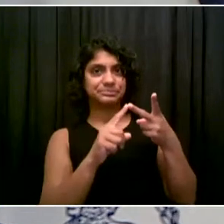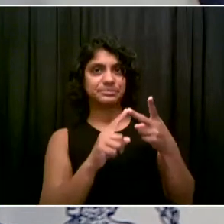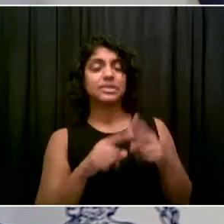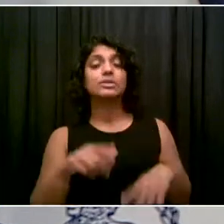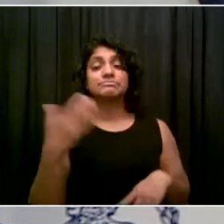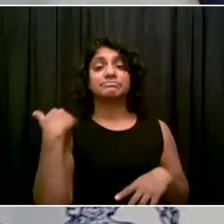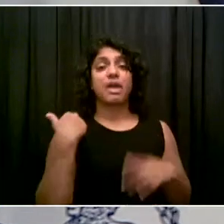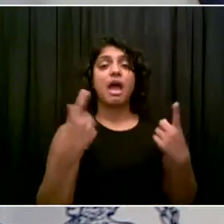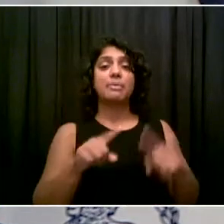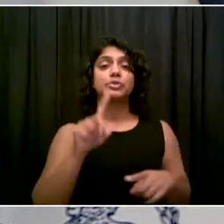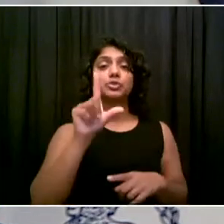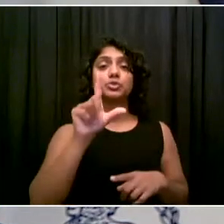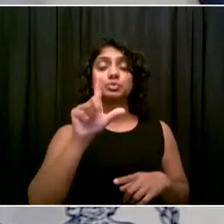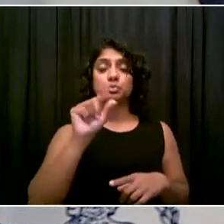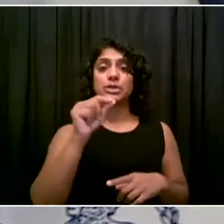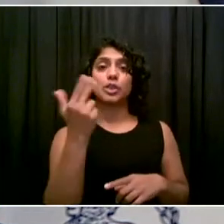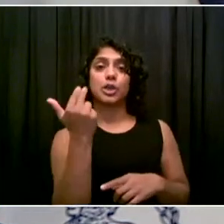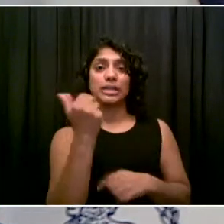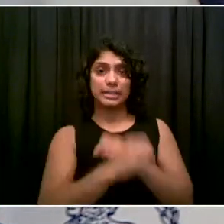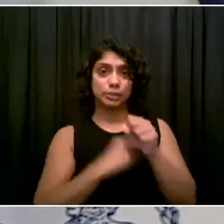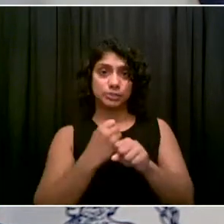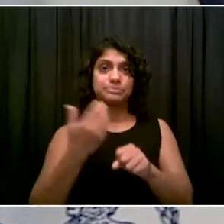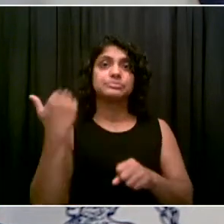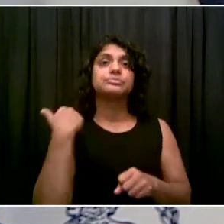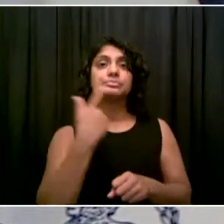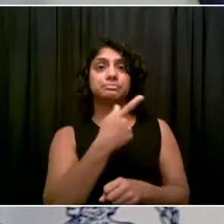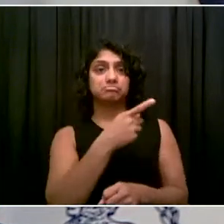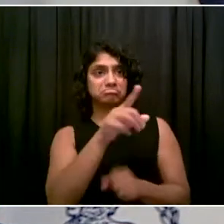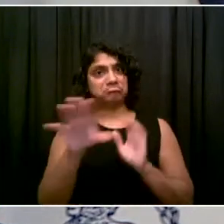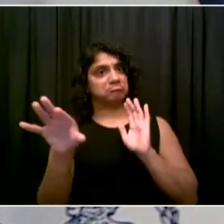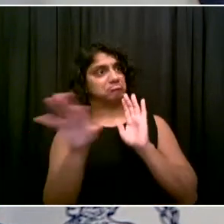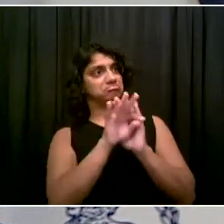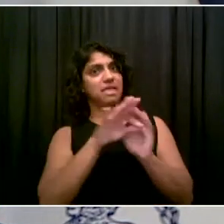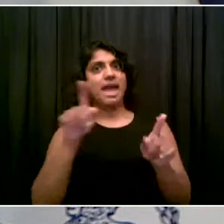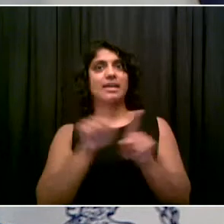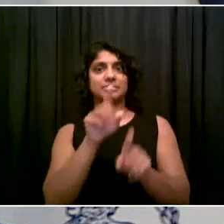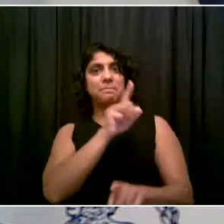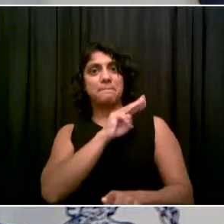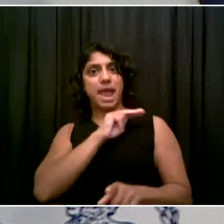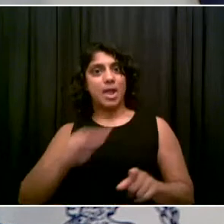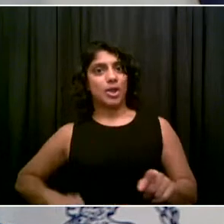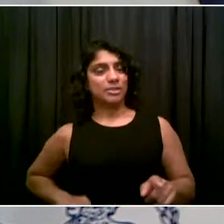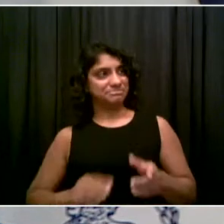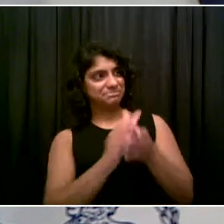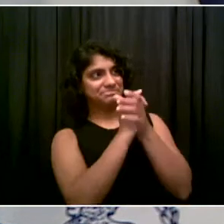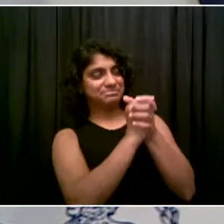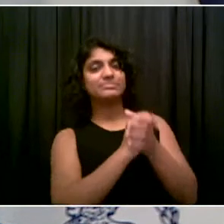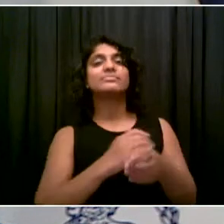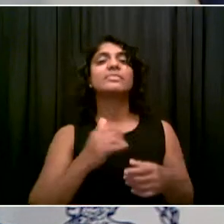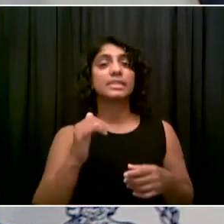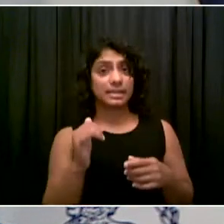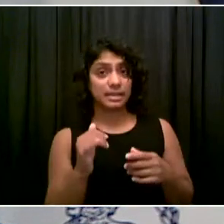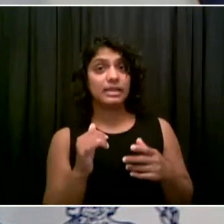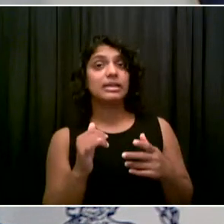I WAND TETO ASK YOU, WHEN YOU WERE ELECTED IN 2013, THERE WAS